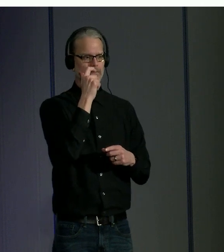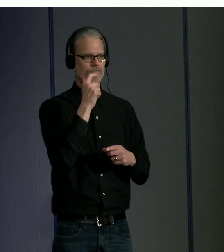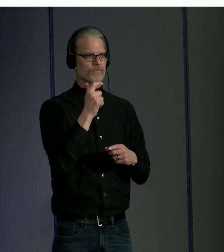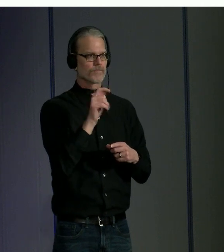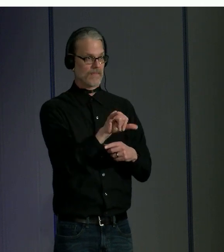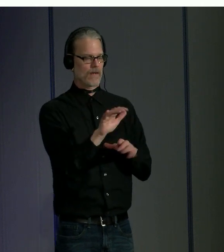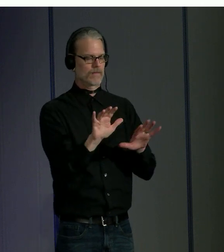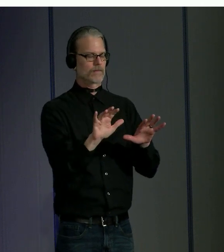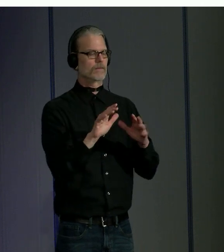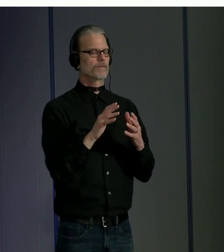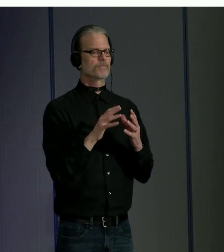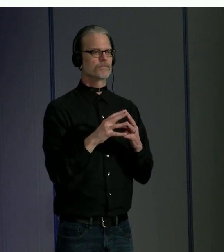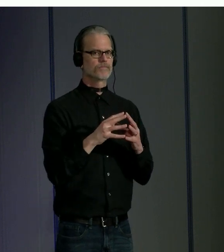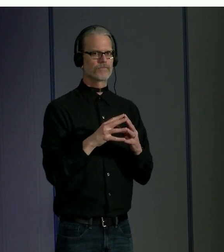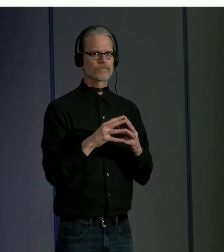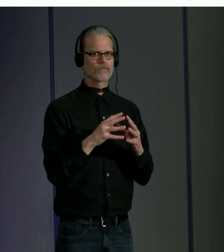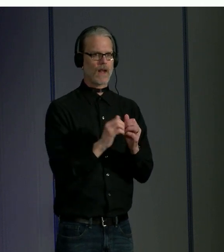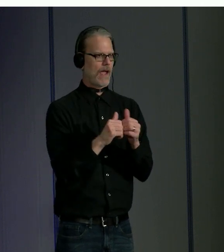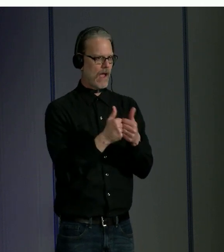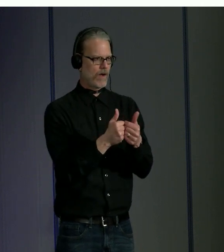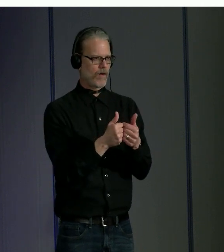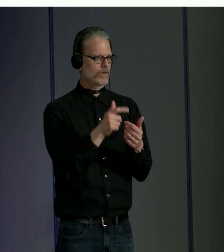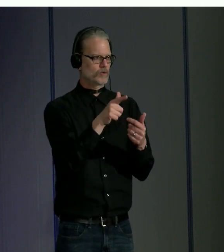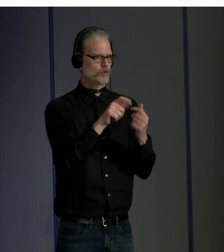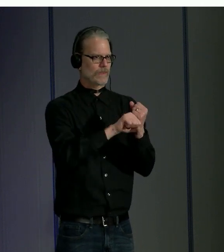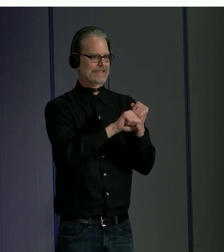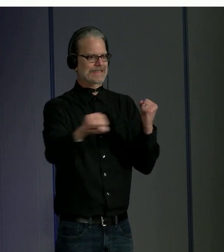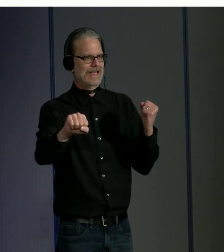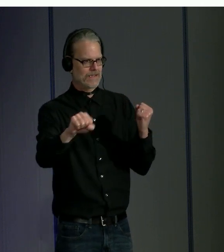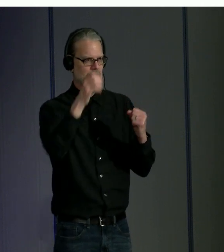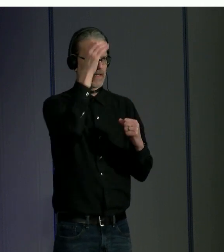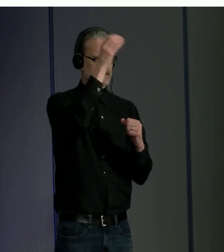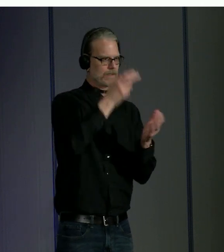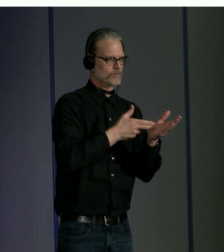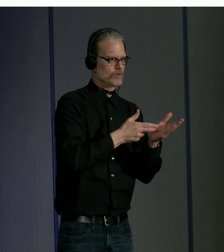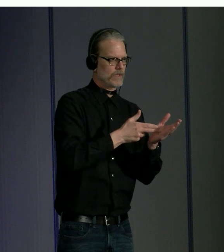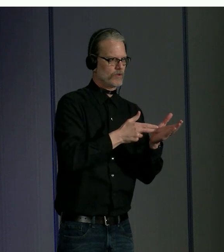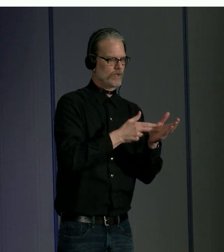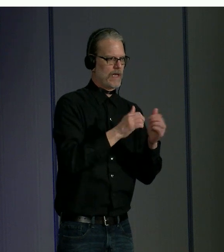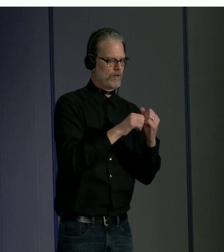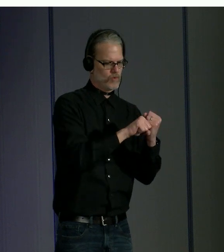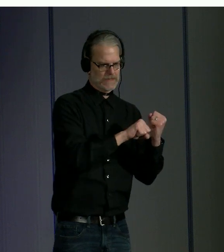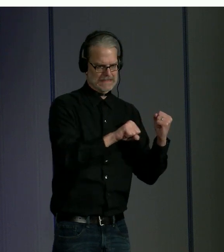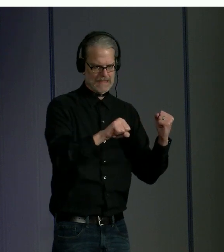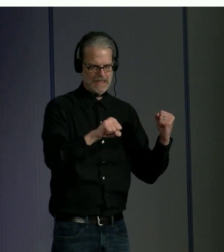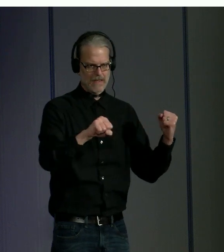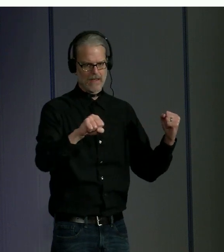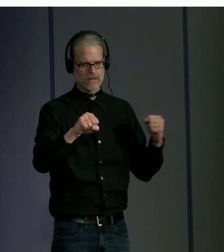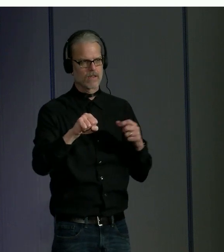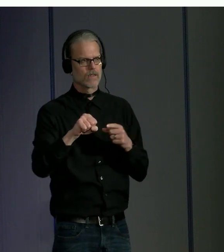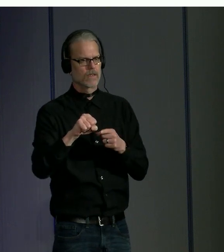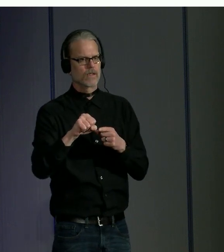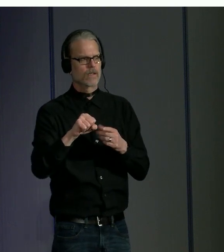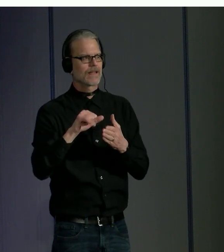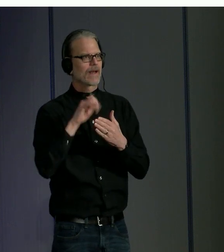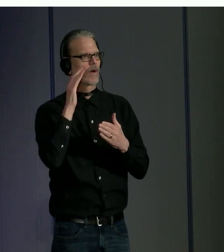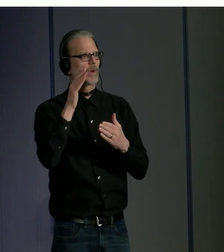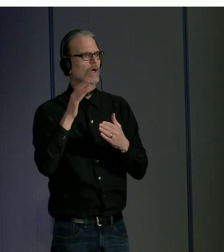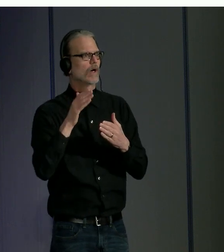how do you extend conceptual integrity in a way that is maintained as you start building